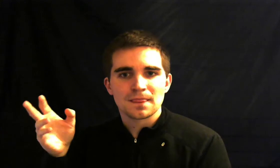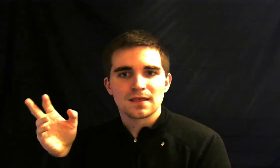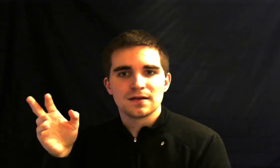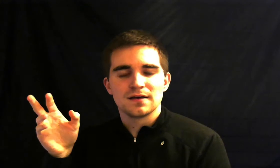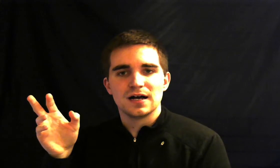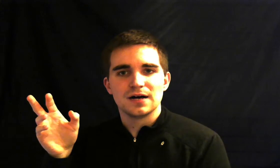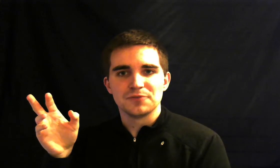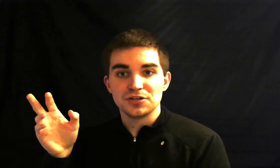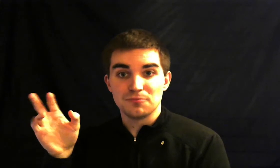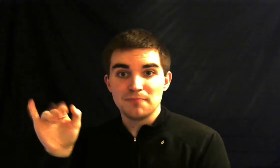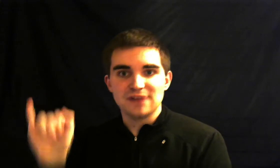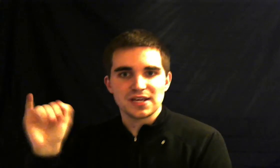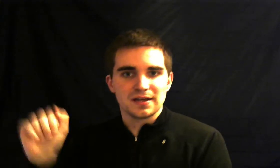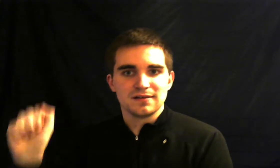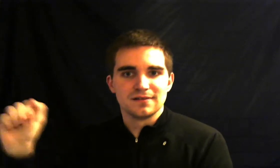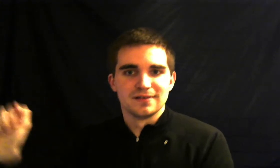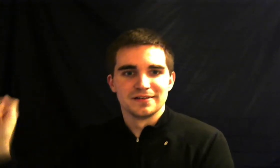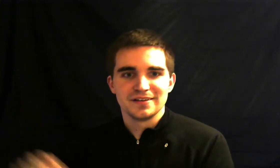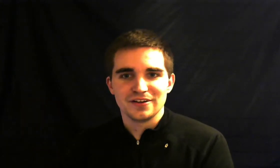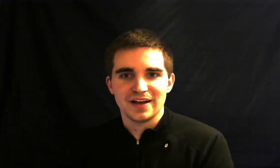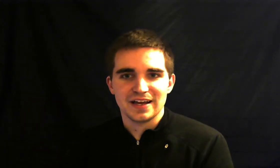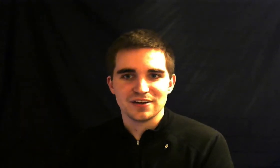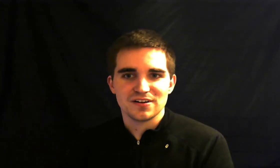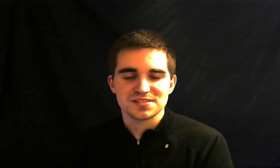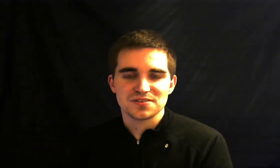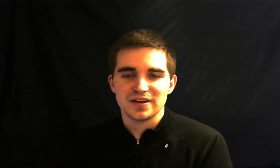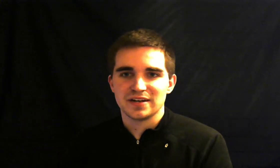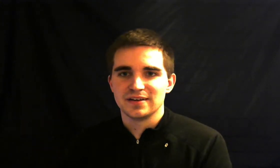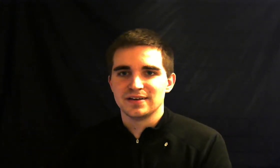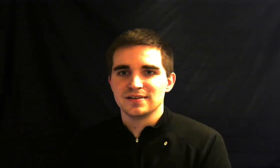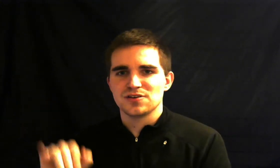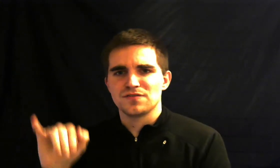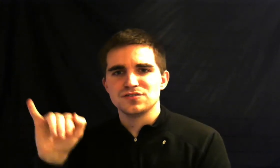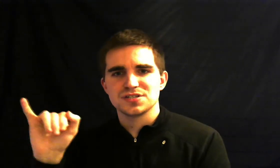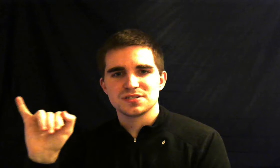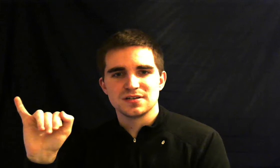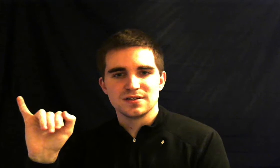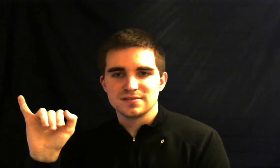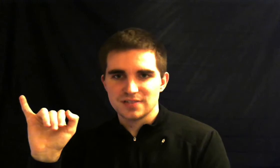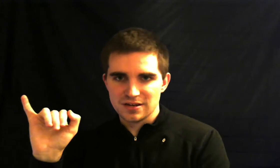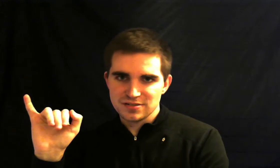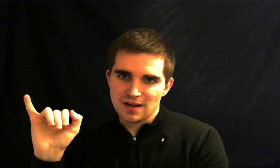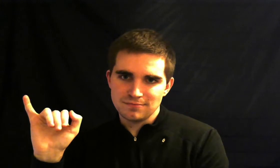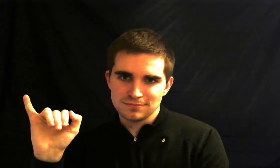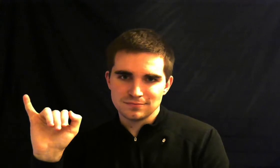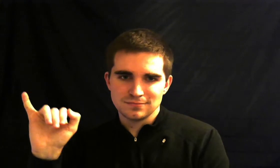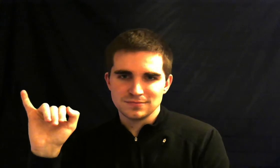when you bouncing your hand across the screen so if you just take your time you